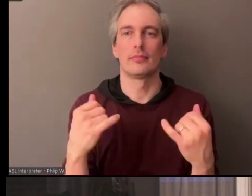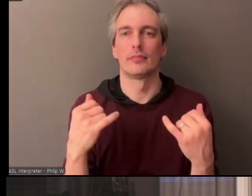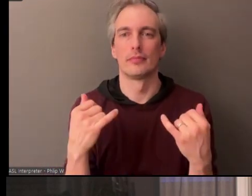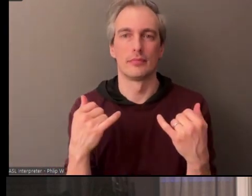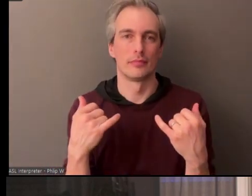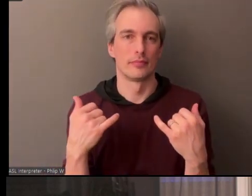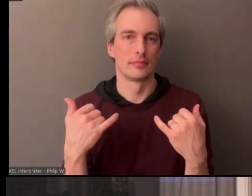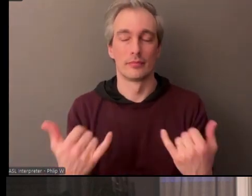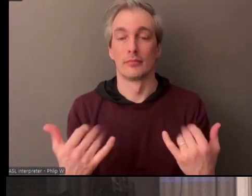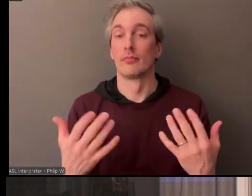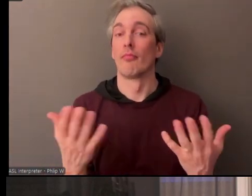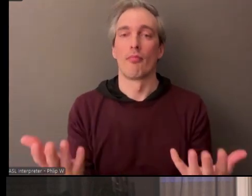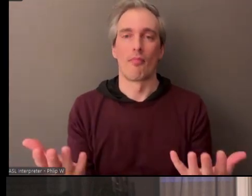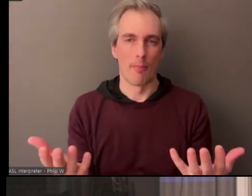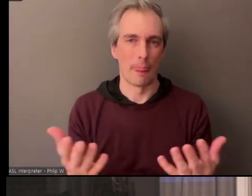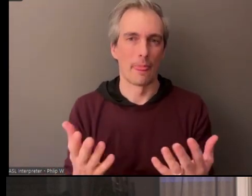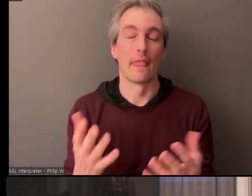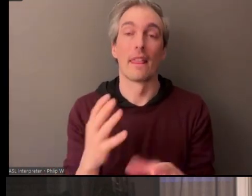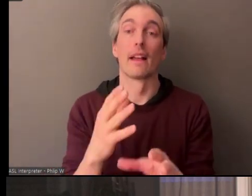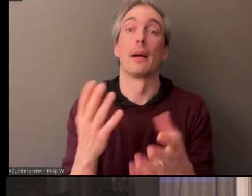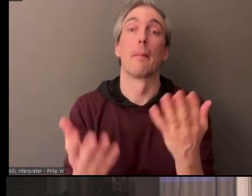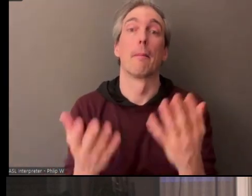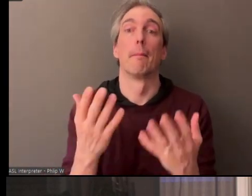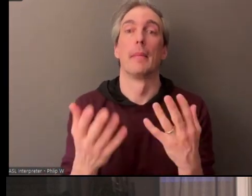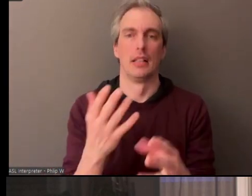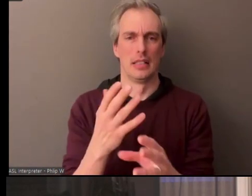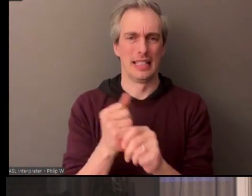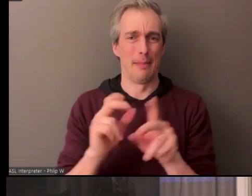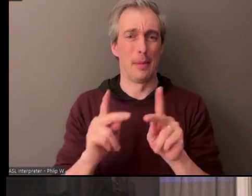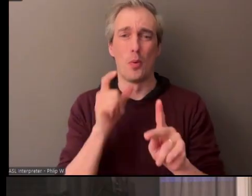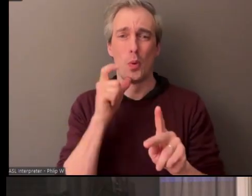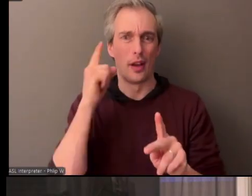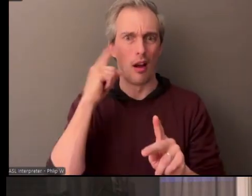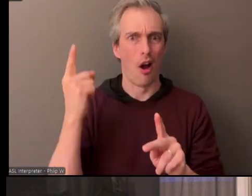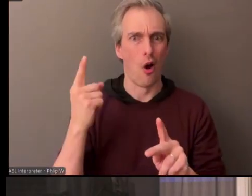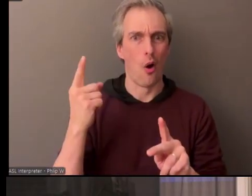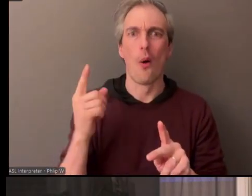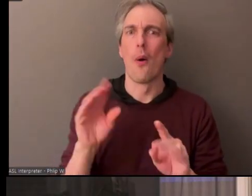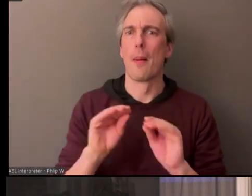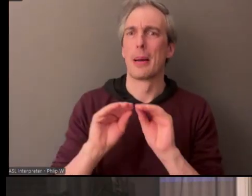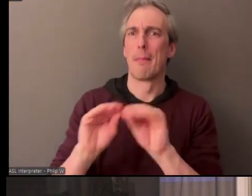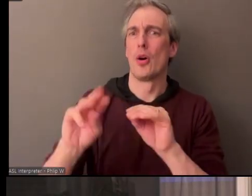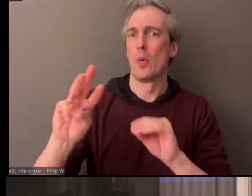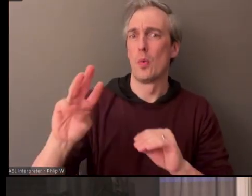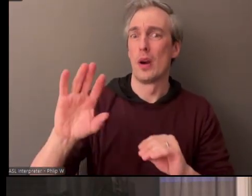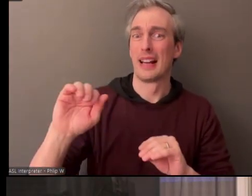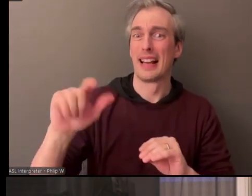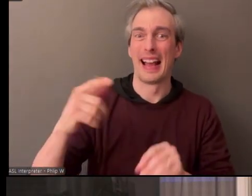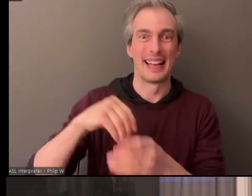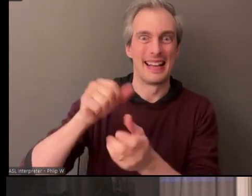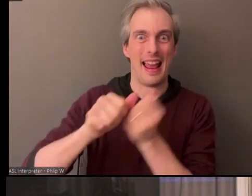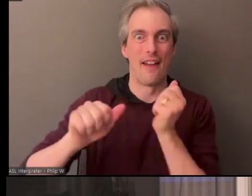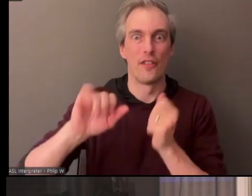Then they'll learn WCAG, and that is a win-win-win. And I want to be honest with you.